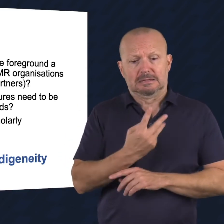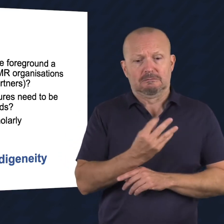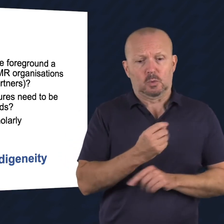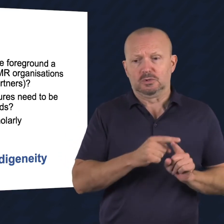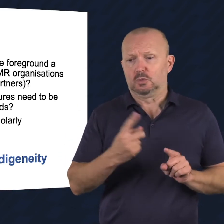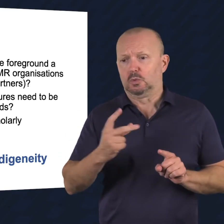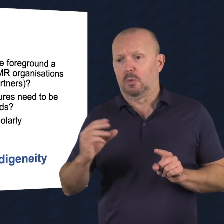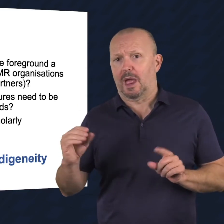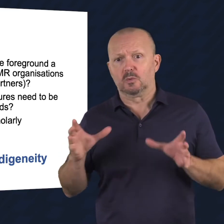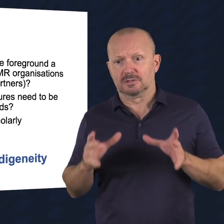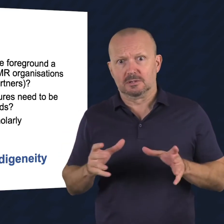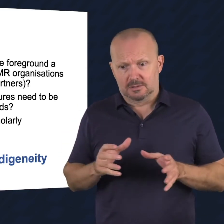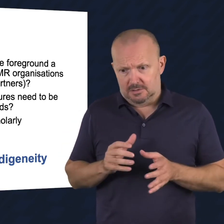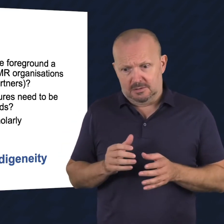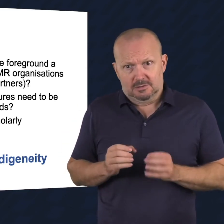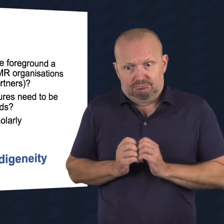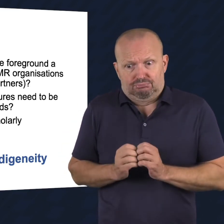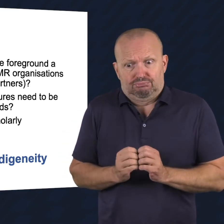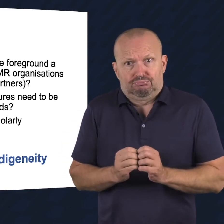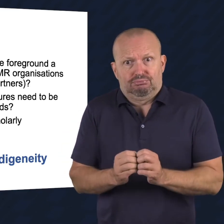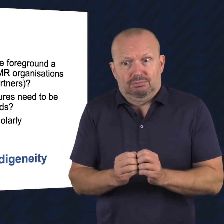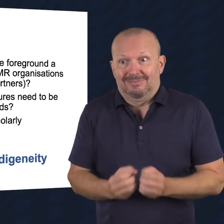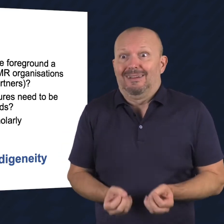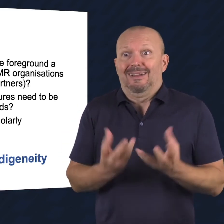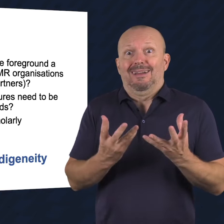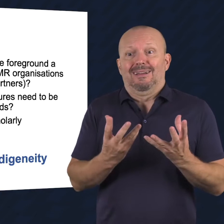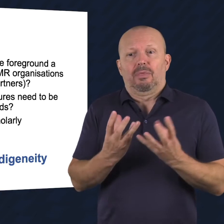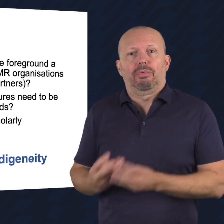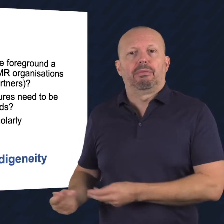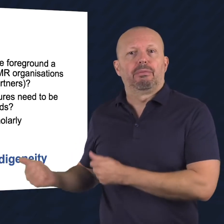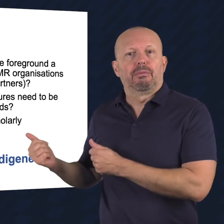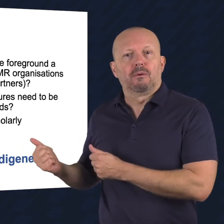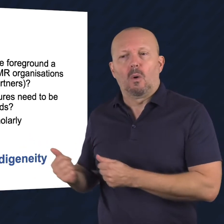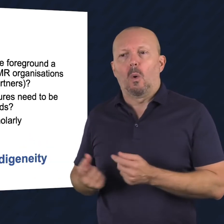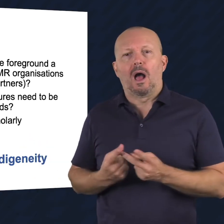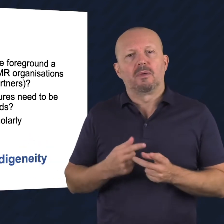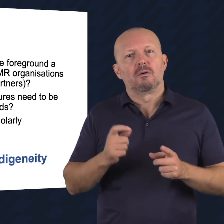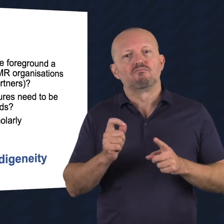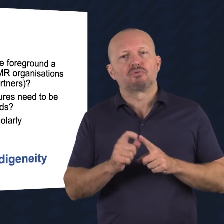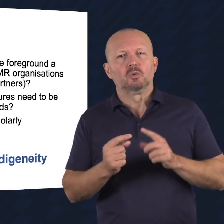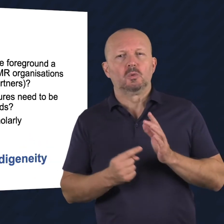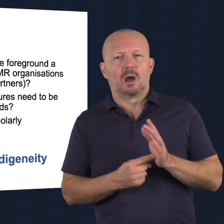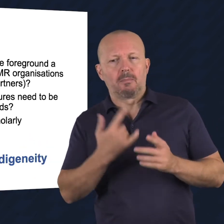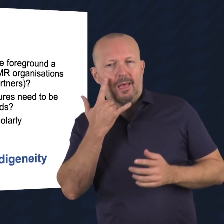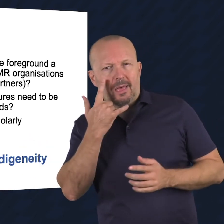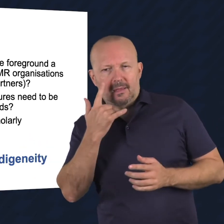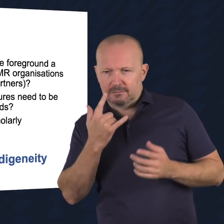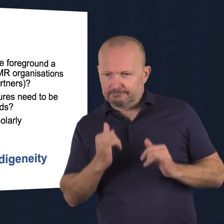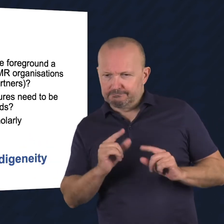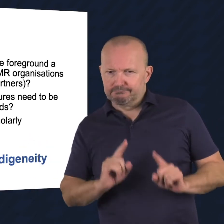1840-2000, was migrated and reinvented sort of. Others exist in prototype limbo or like